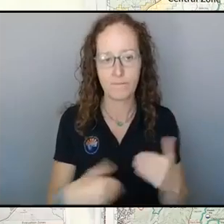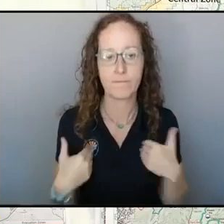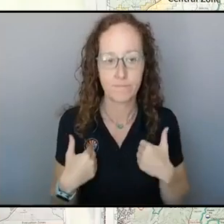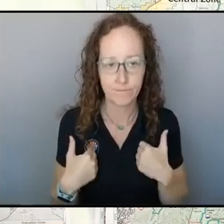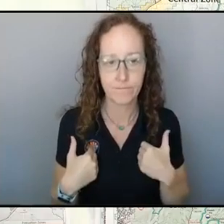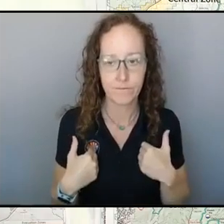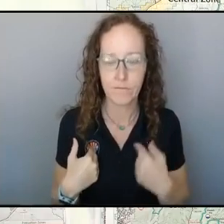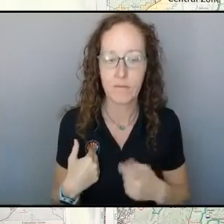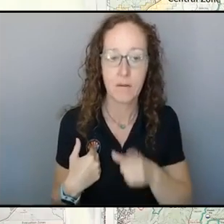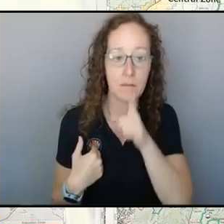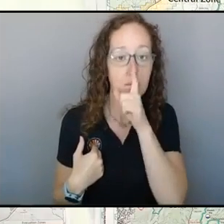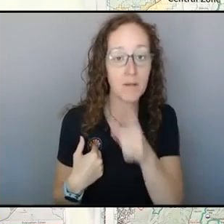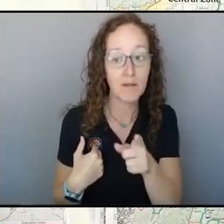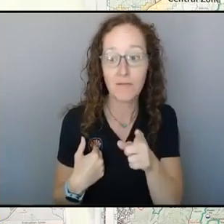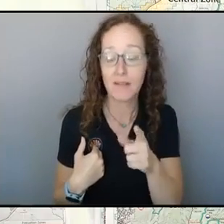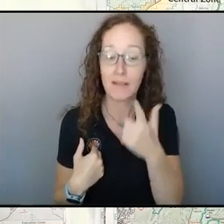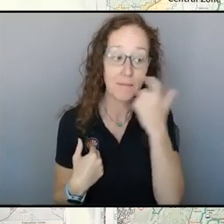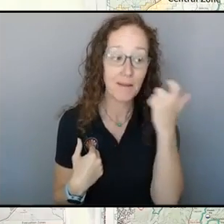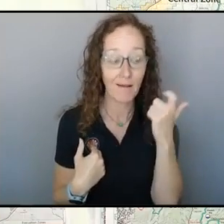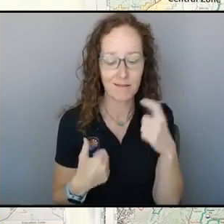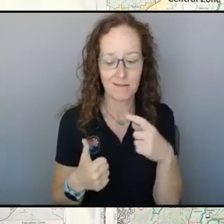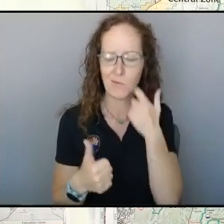Icriteria. t's actually was lifted up by the National